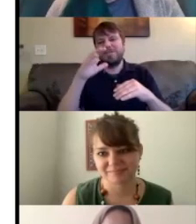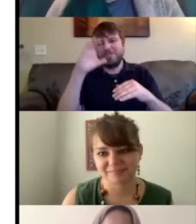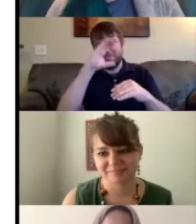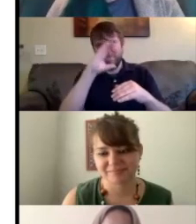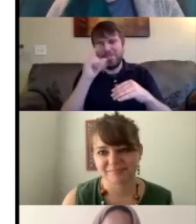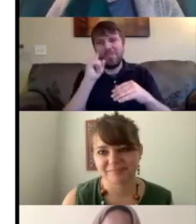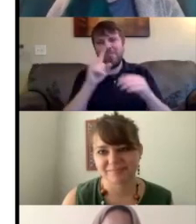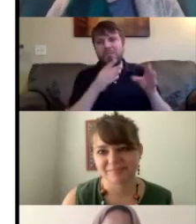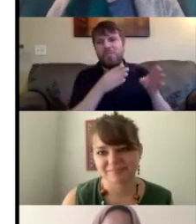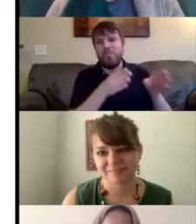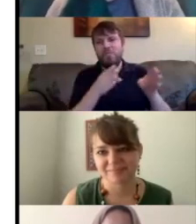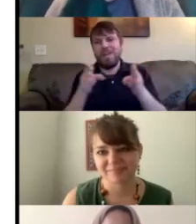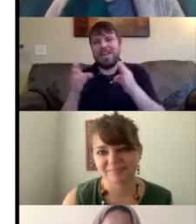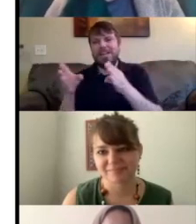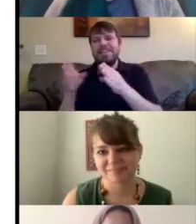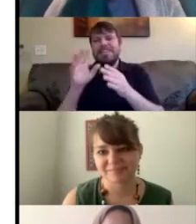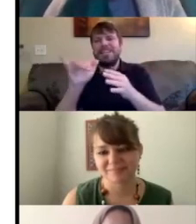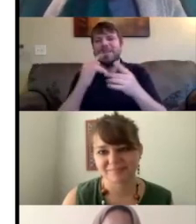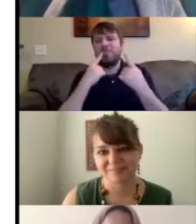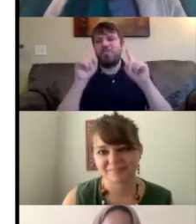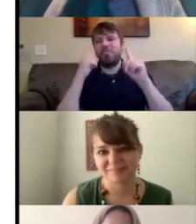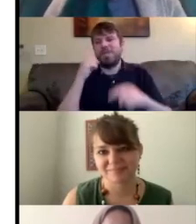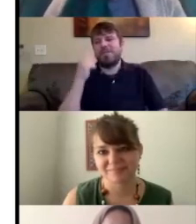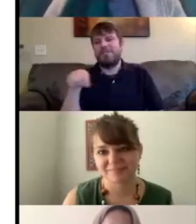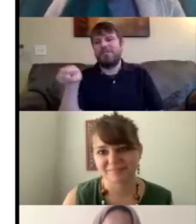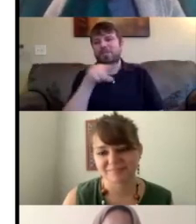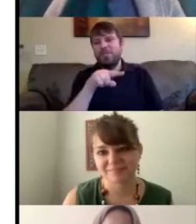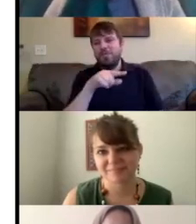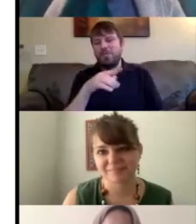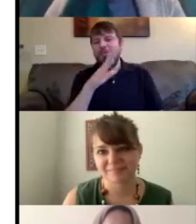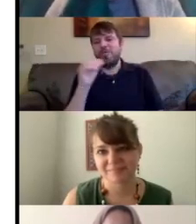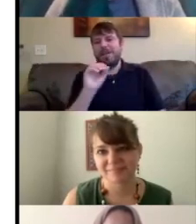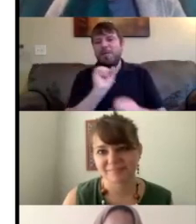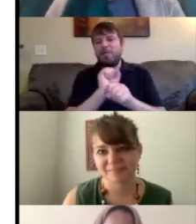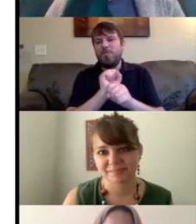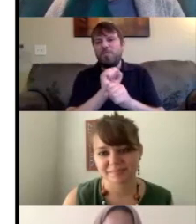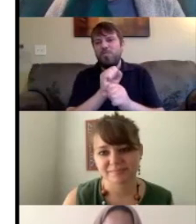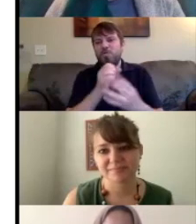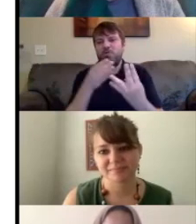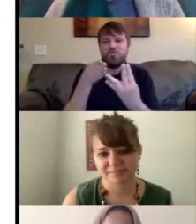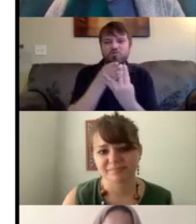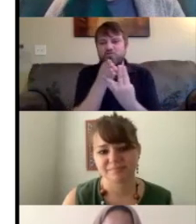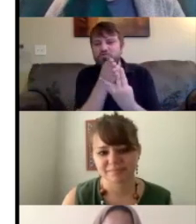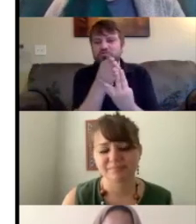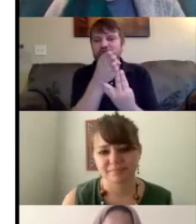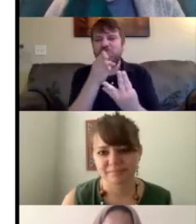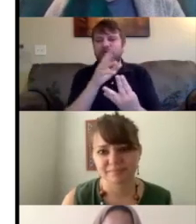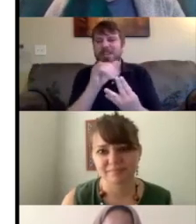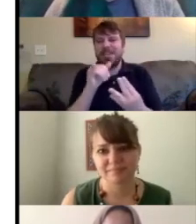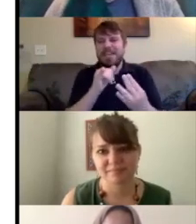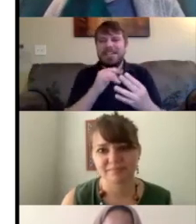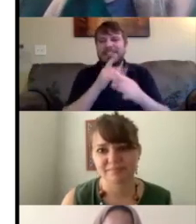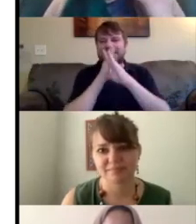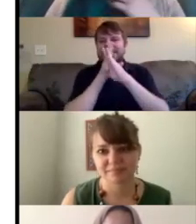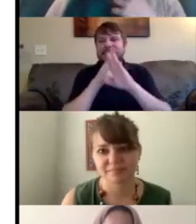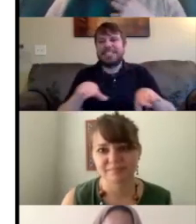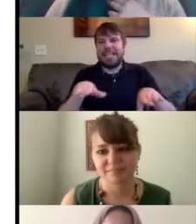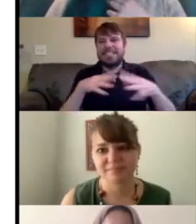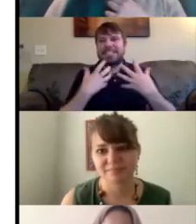to speak through the silences and harder topics that call to us and that haunt us in our work.